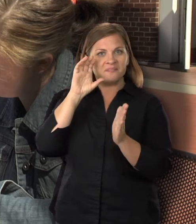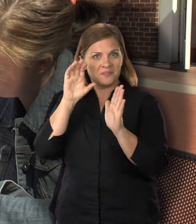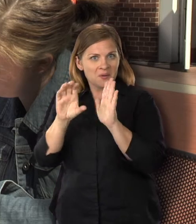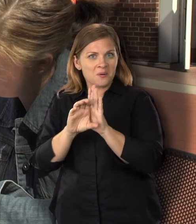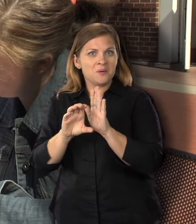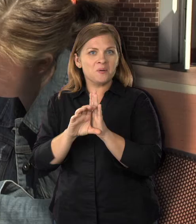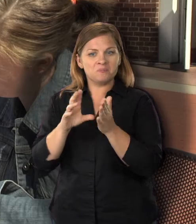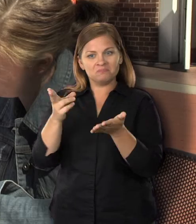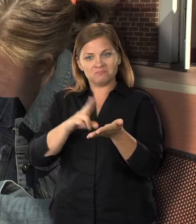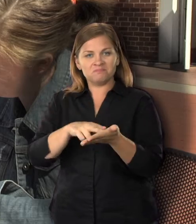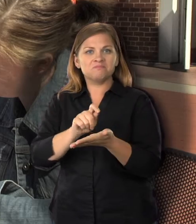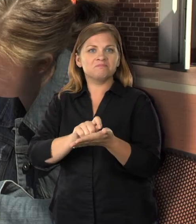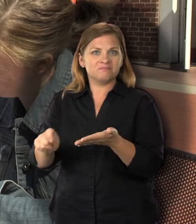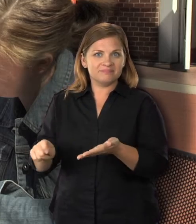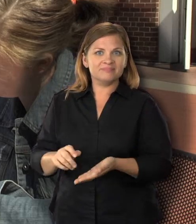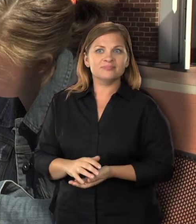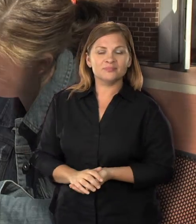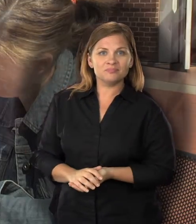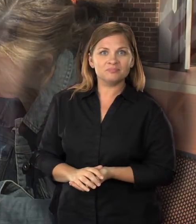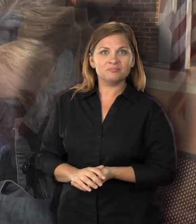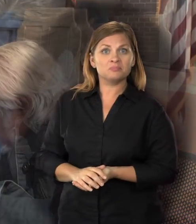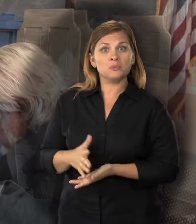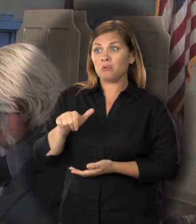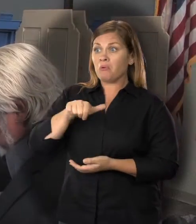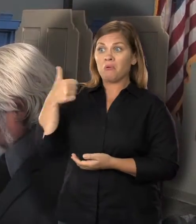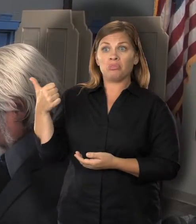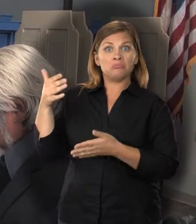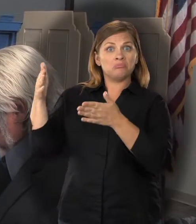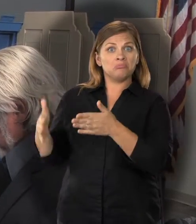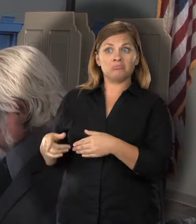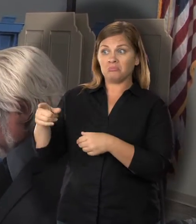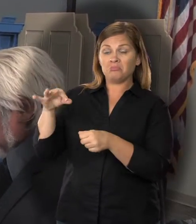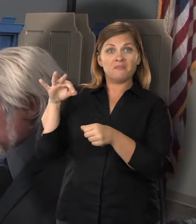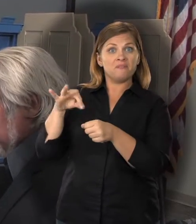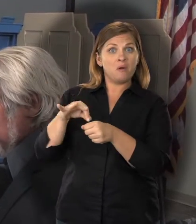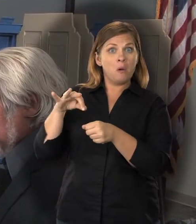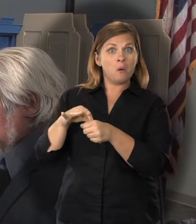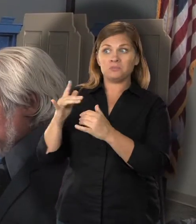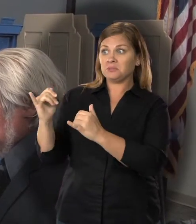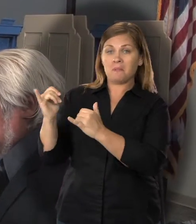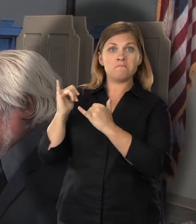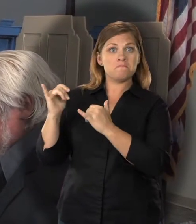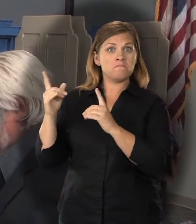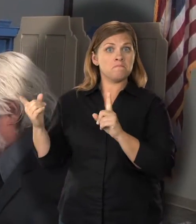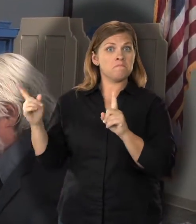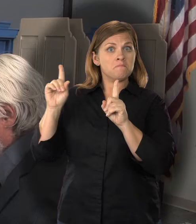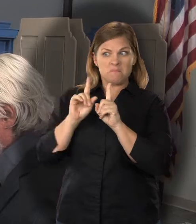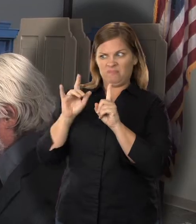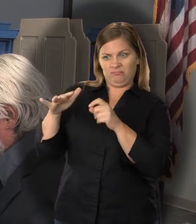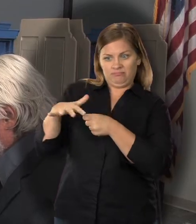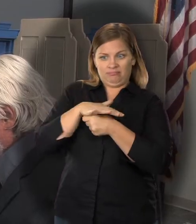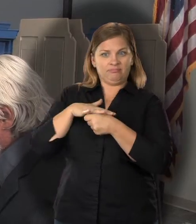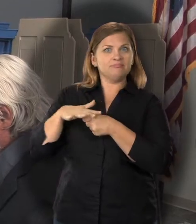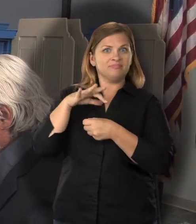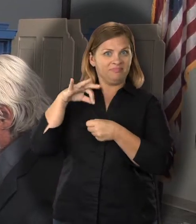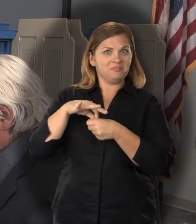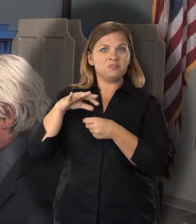that includes your photo and signature. Another option is you can ask another registered voter who knows you